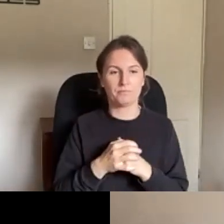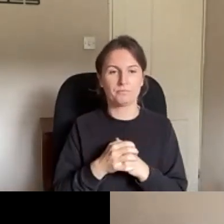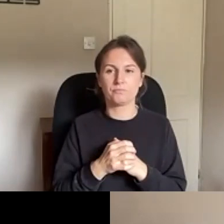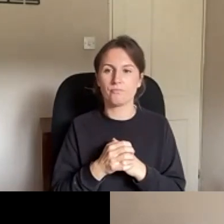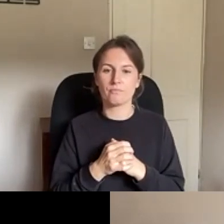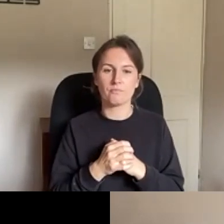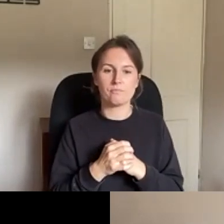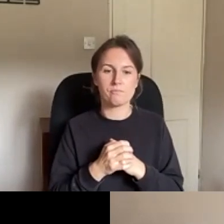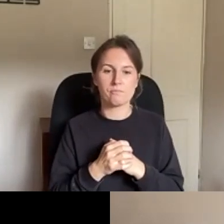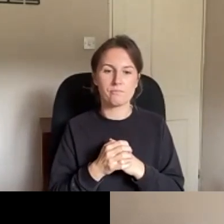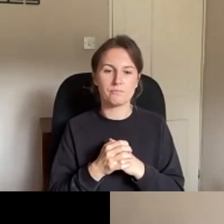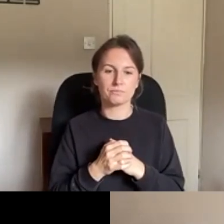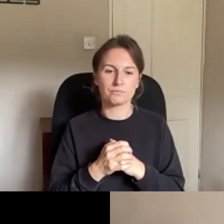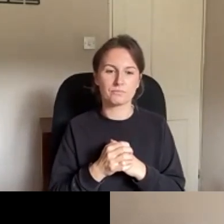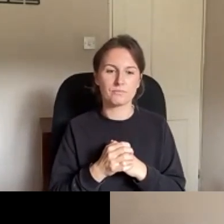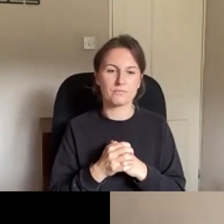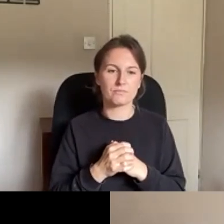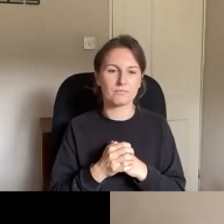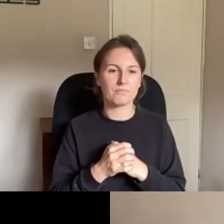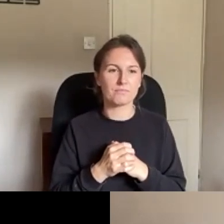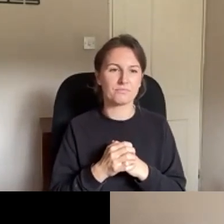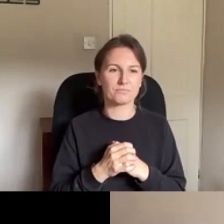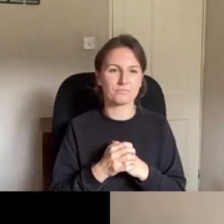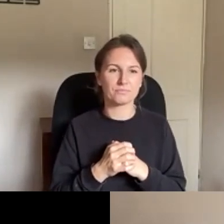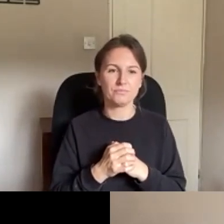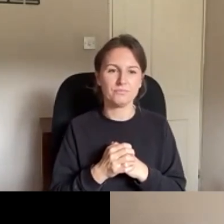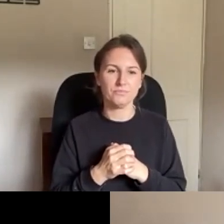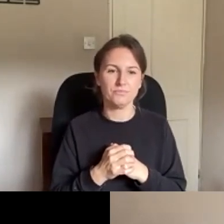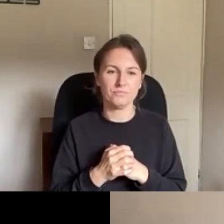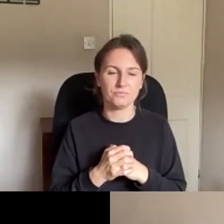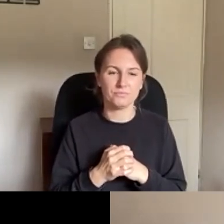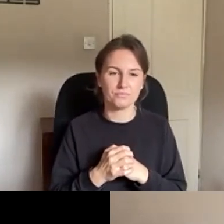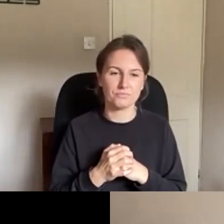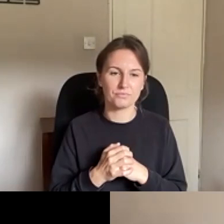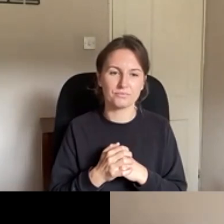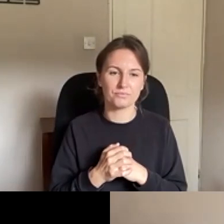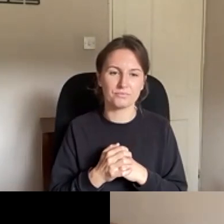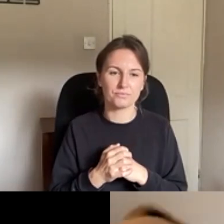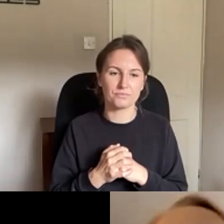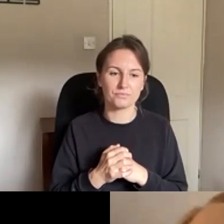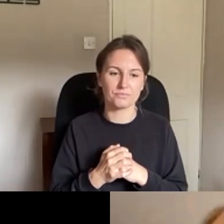There it is. Where are we now? I'm pretty sure this was referred to,